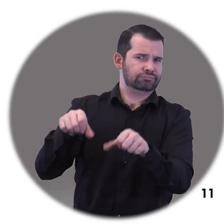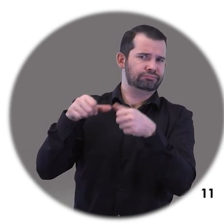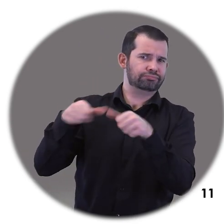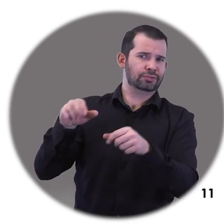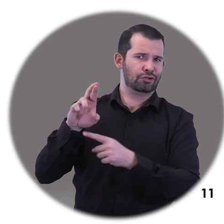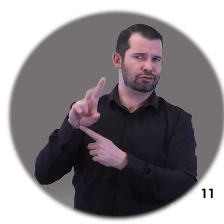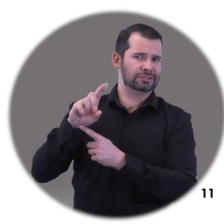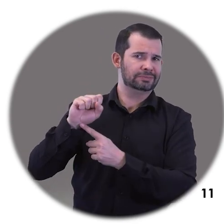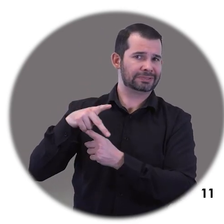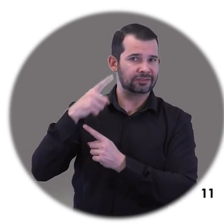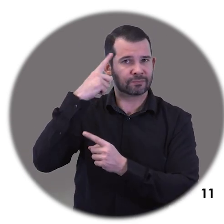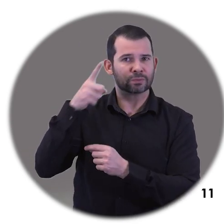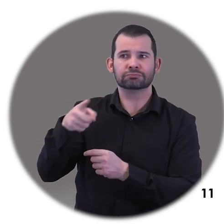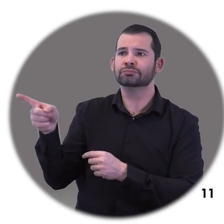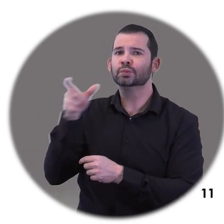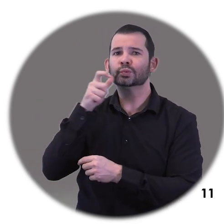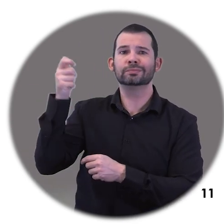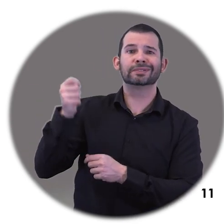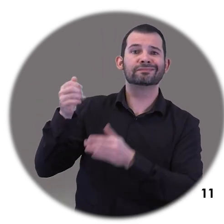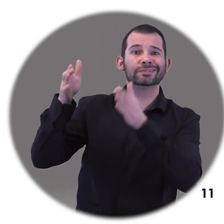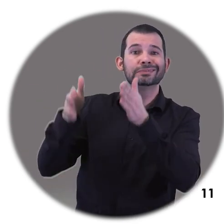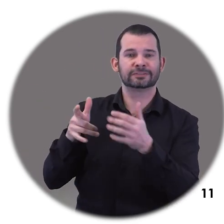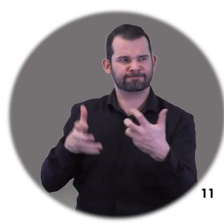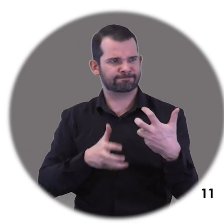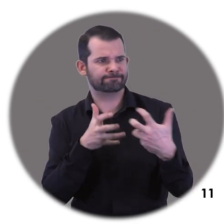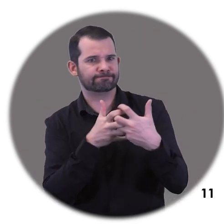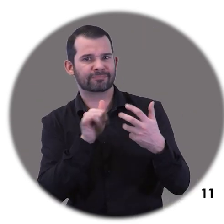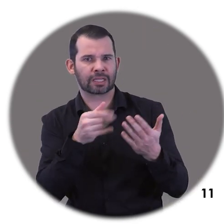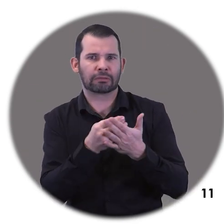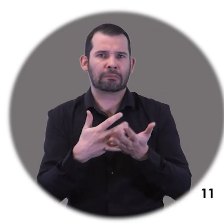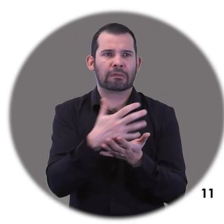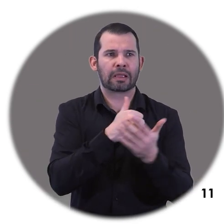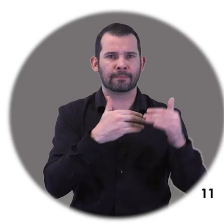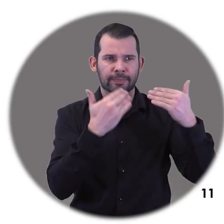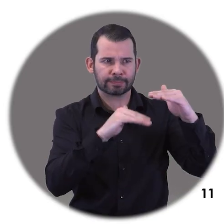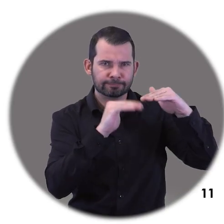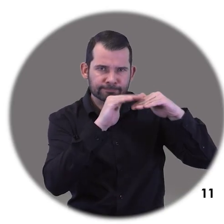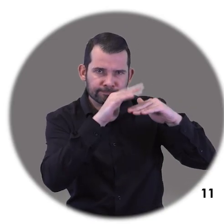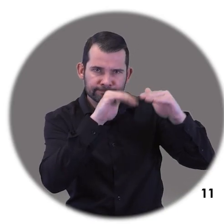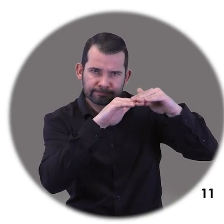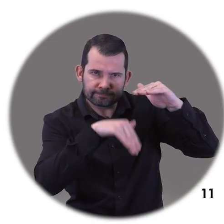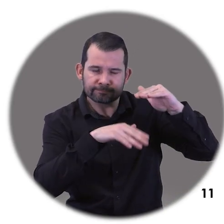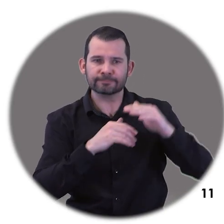into the RDSP of beneficiaries who meet the income threshold.